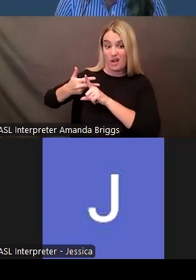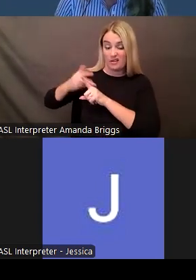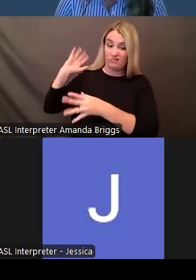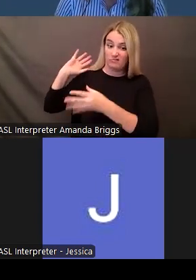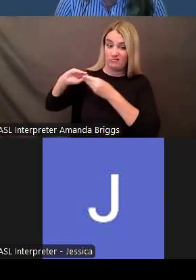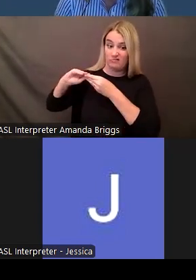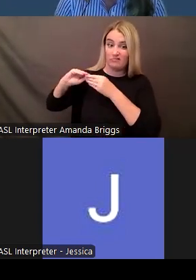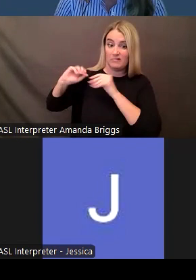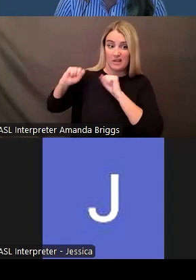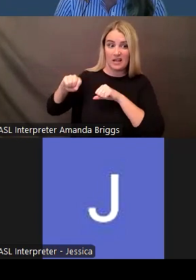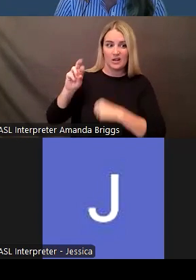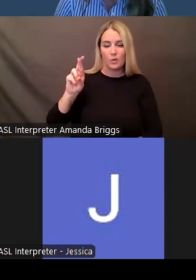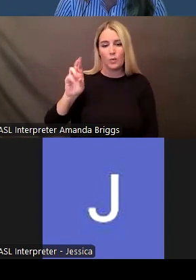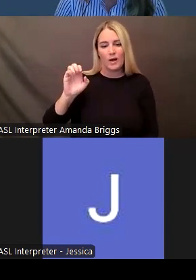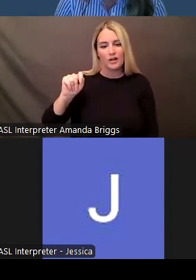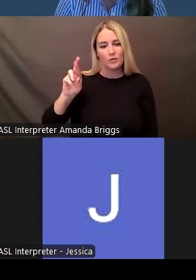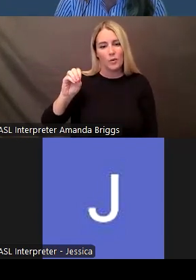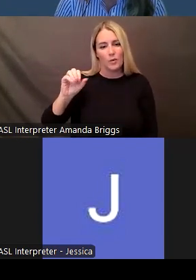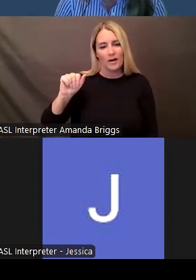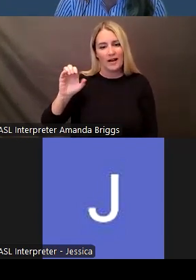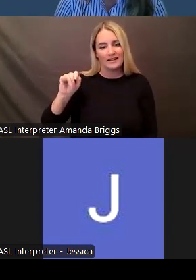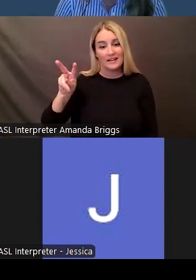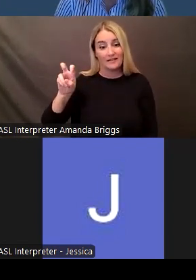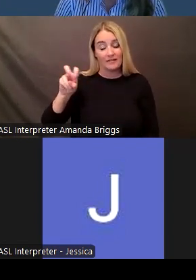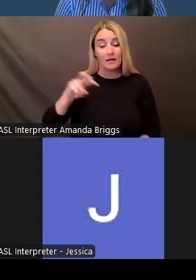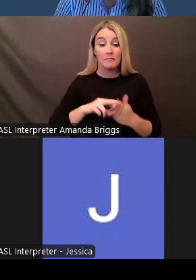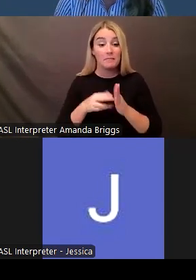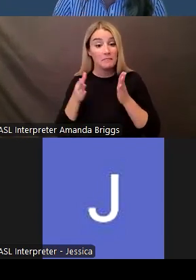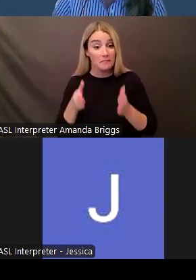So, that means that when an individual applies for Medi-Cal,